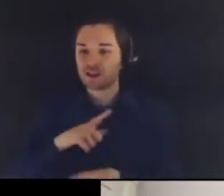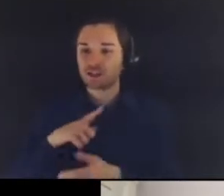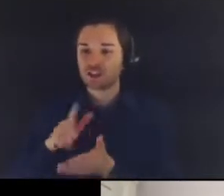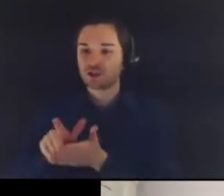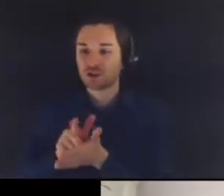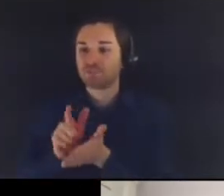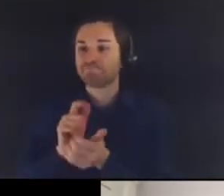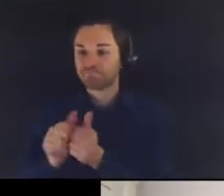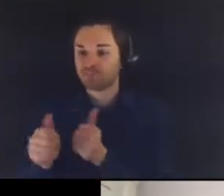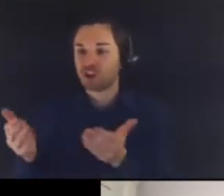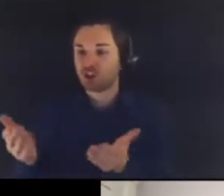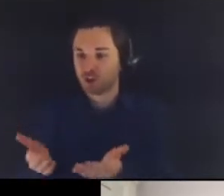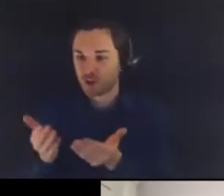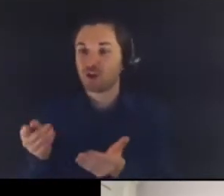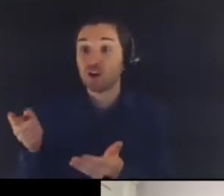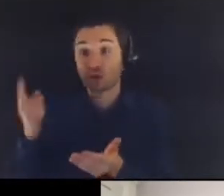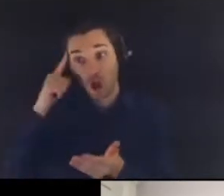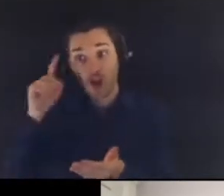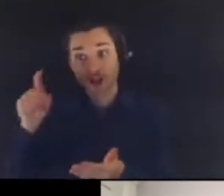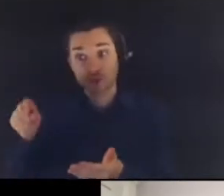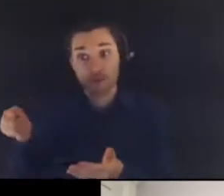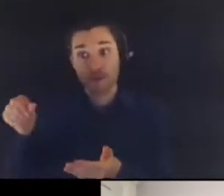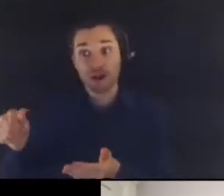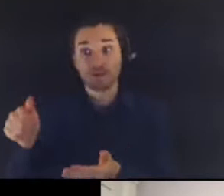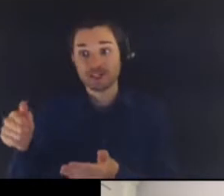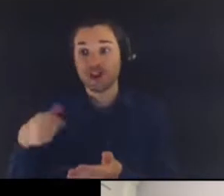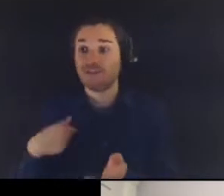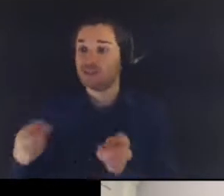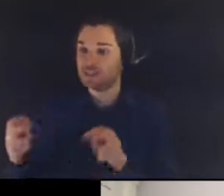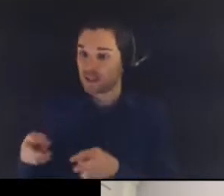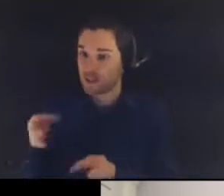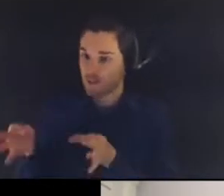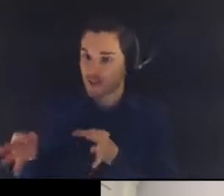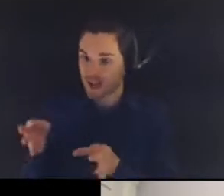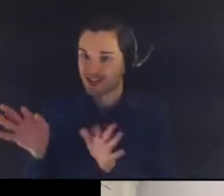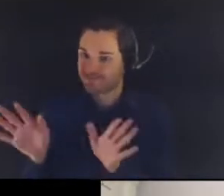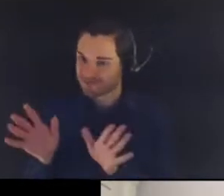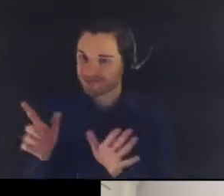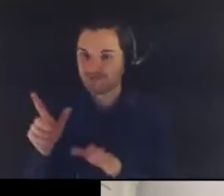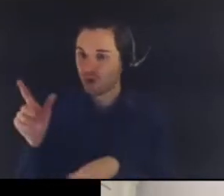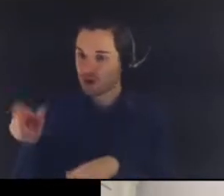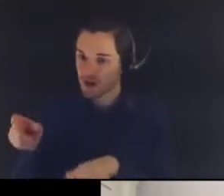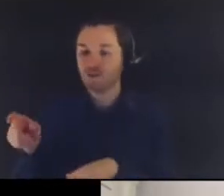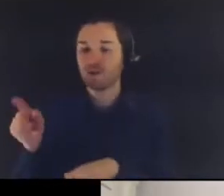thought he would have to pay for it, so I sat him down with the disability office. That